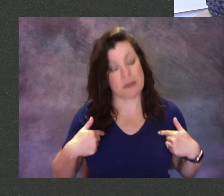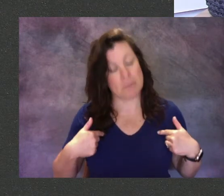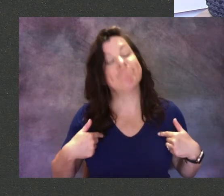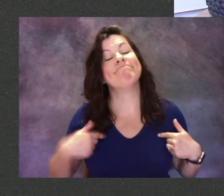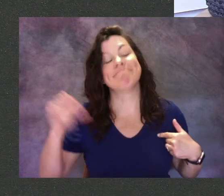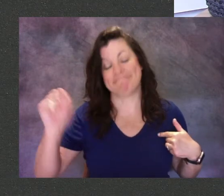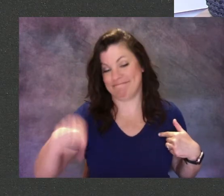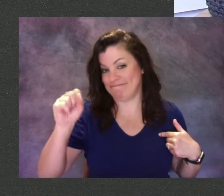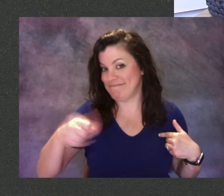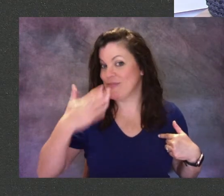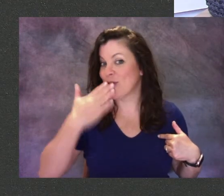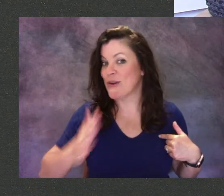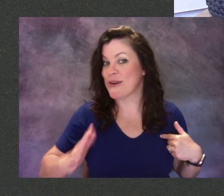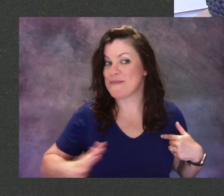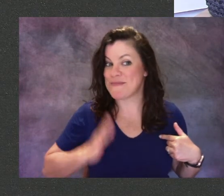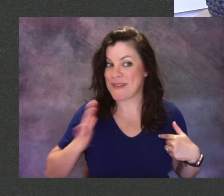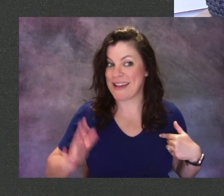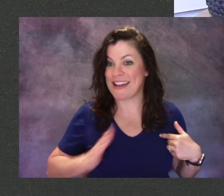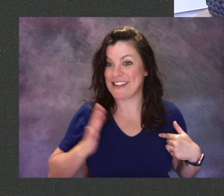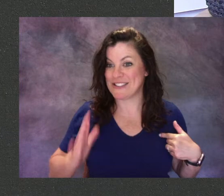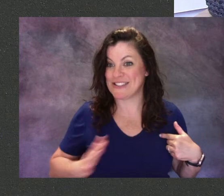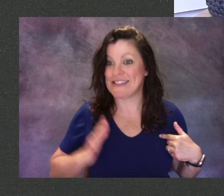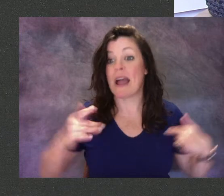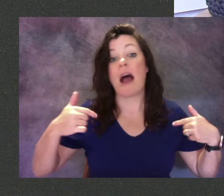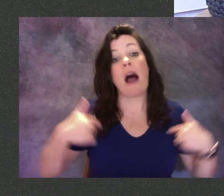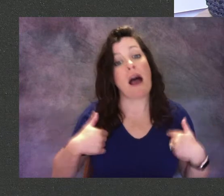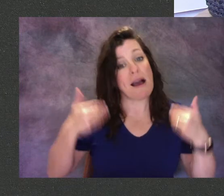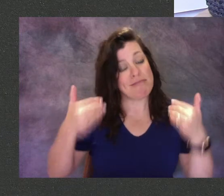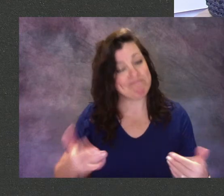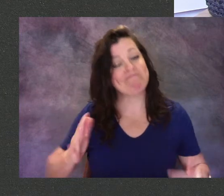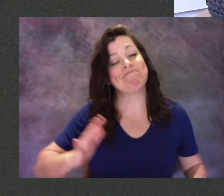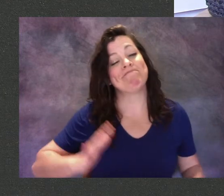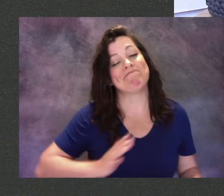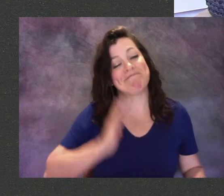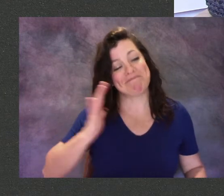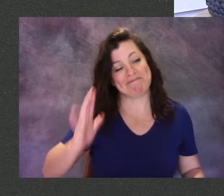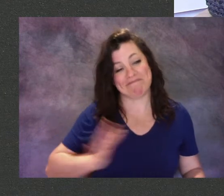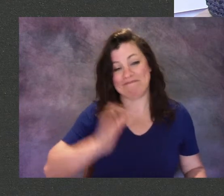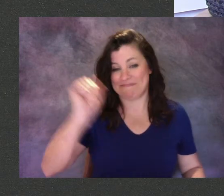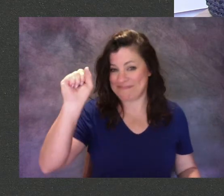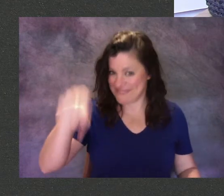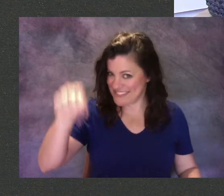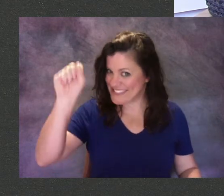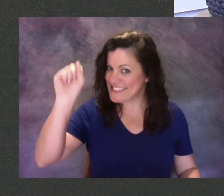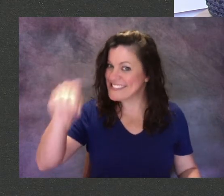Are you ready? Here we go. I use manners, I use manners